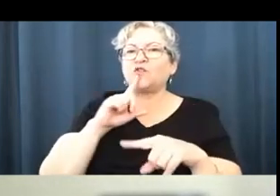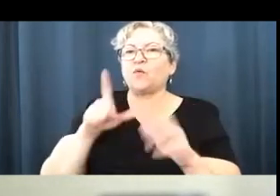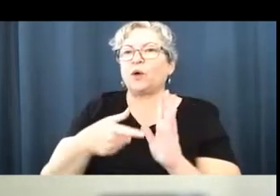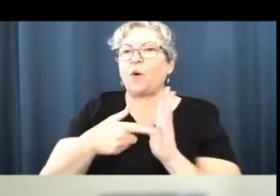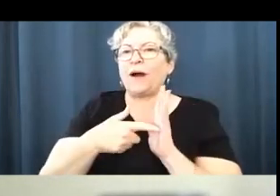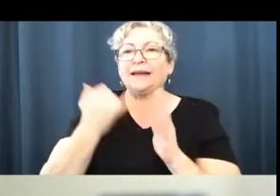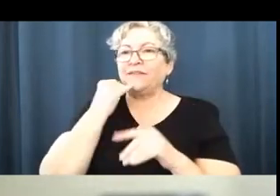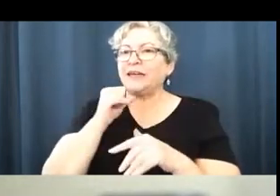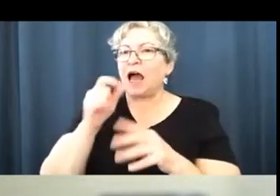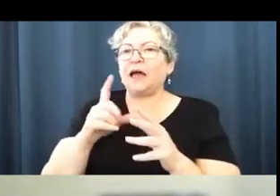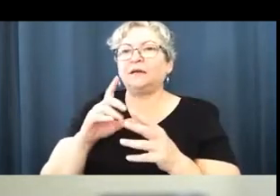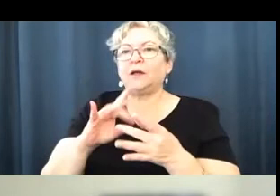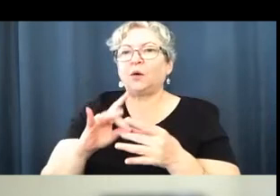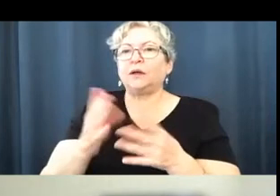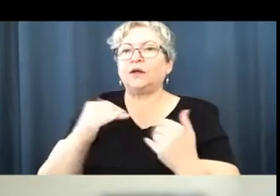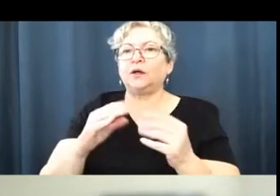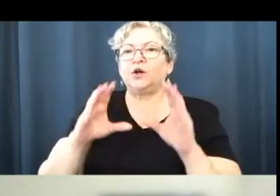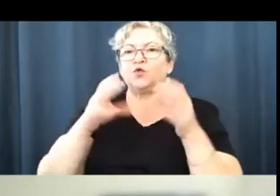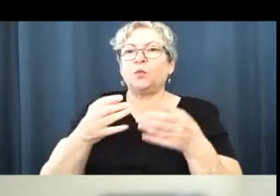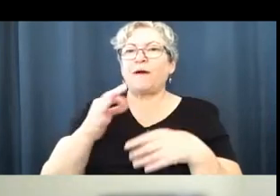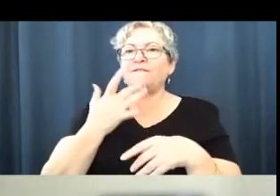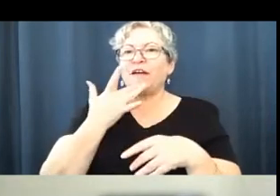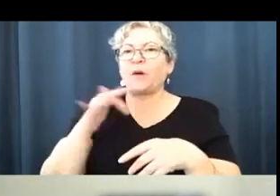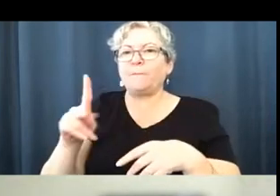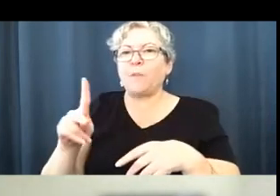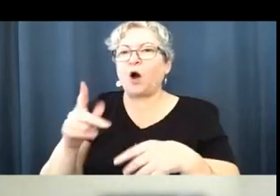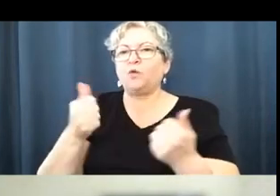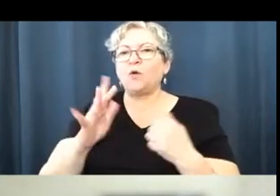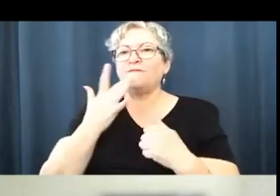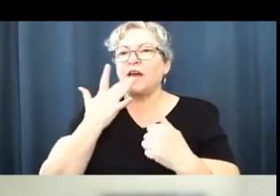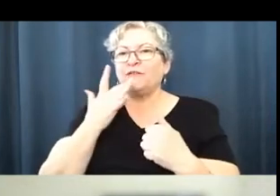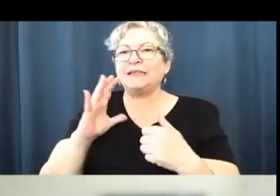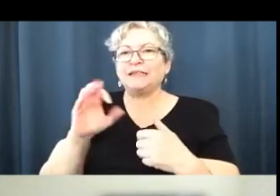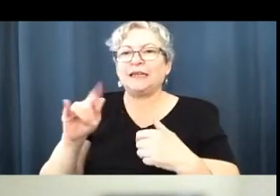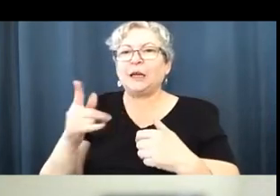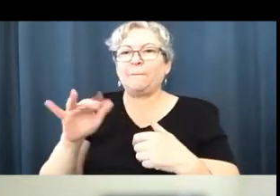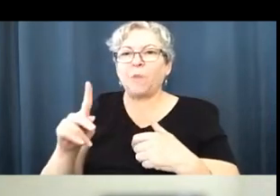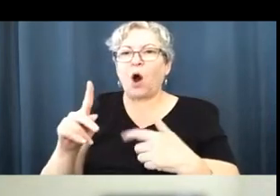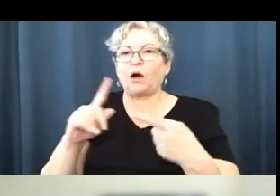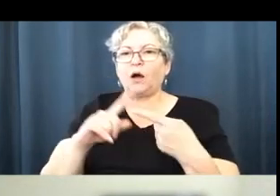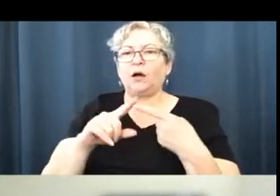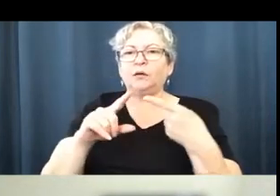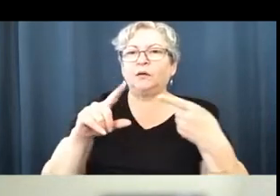Grouping favorite park, which is your favorite city park? Radio button not check none.